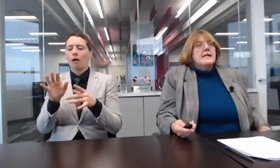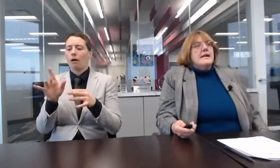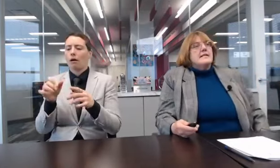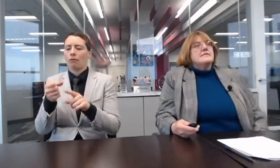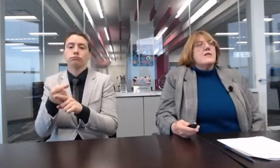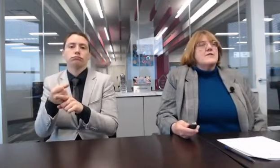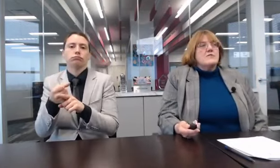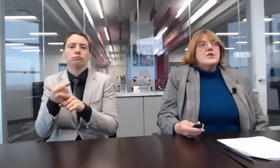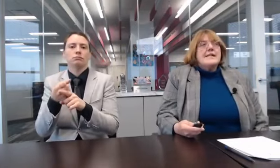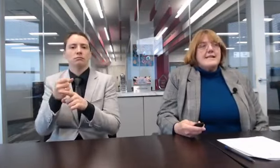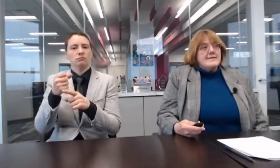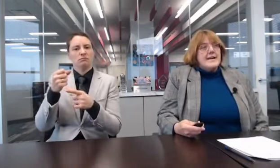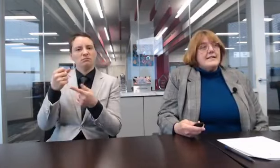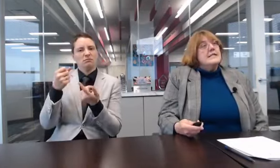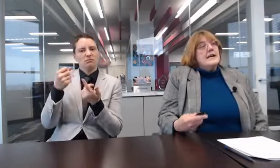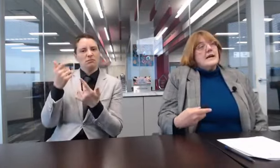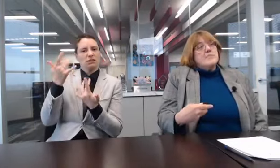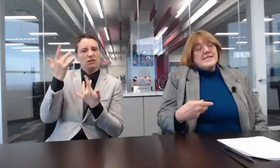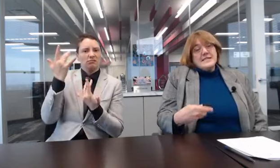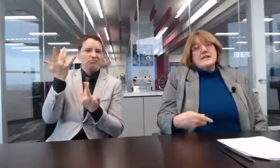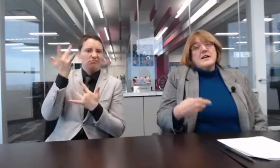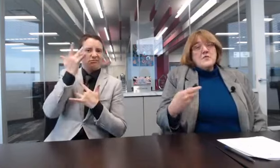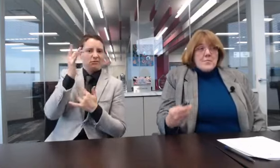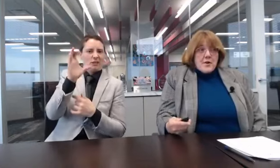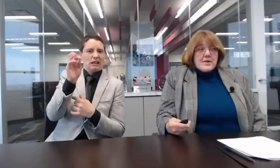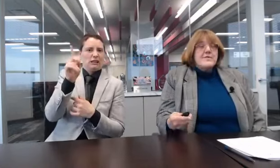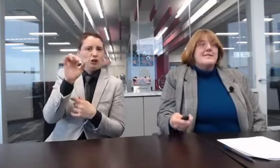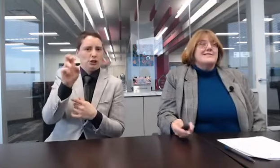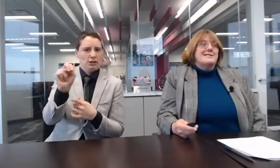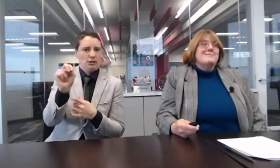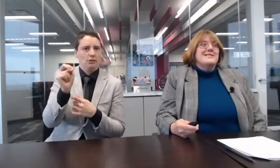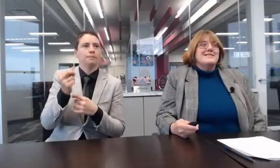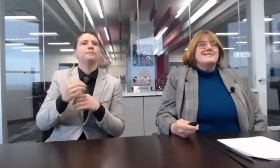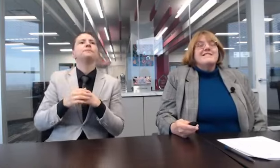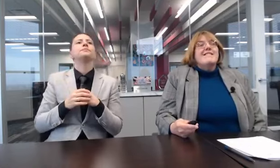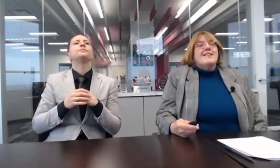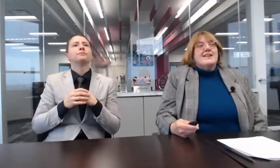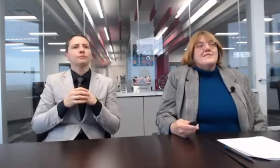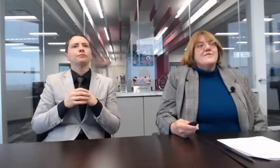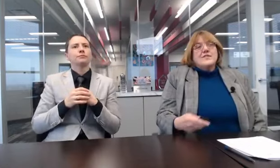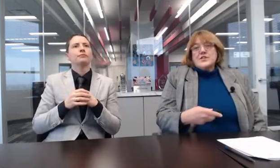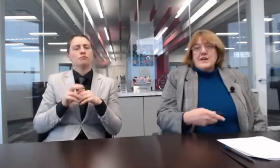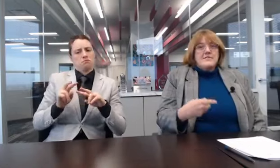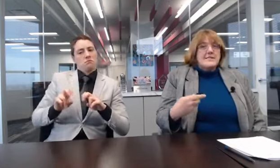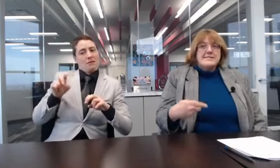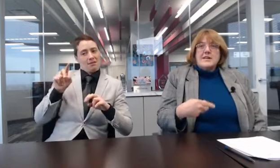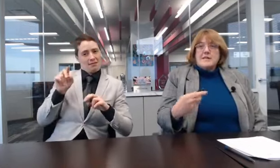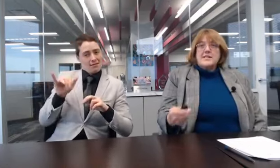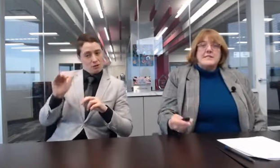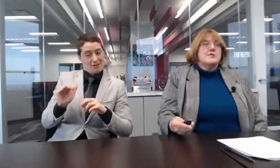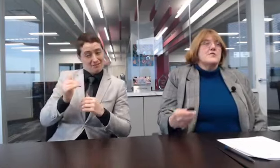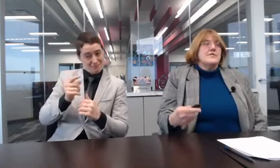and so they're looking at that. But then the other part of the assessment is if the child is not able to get services,